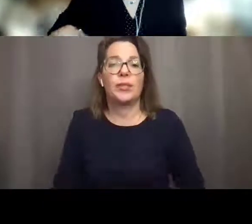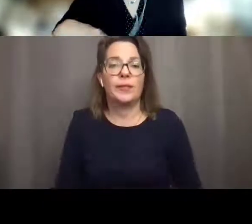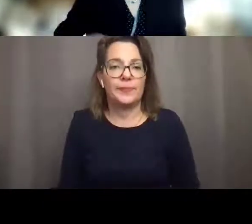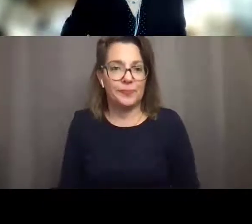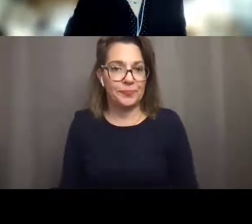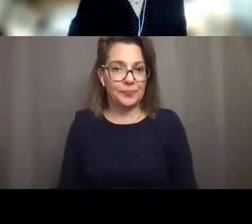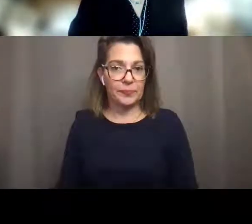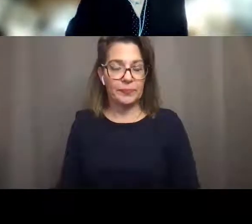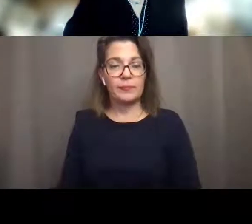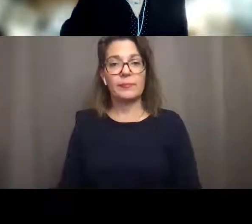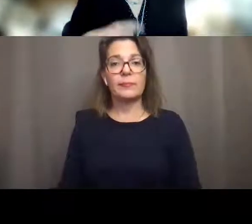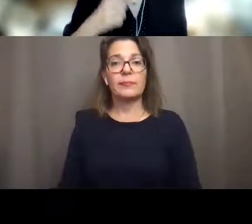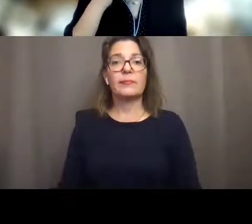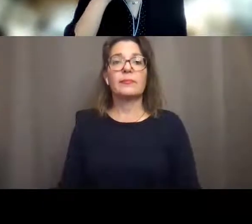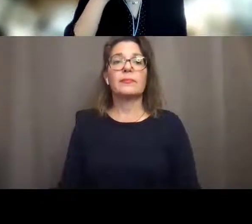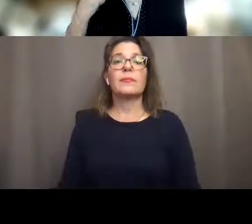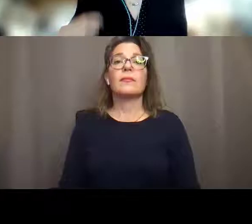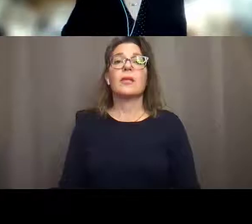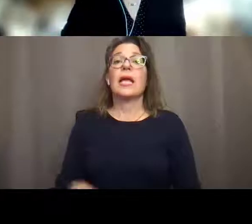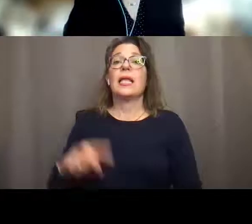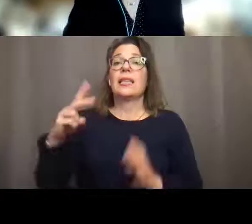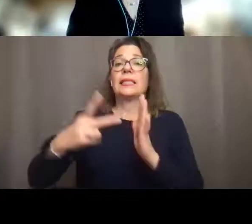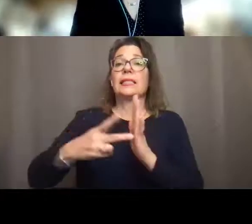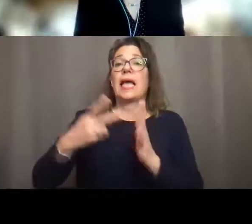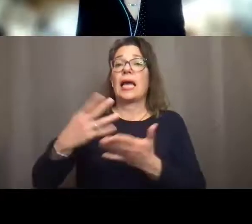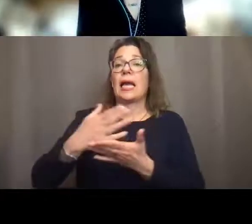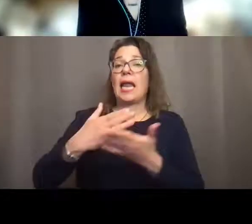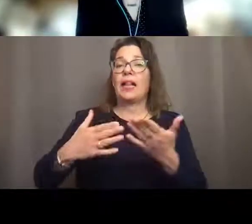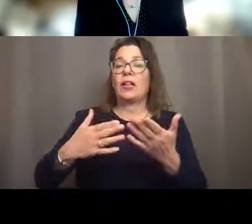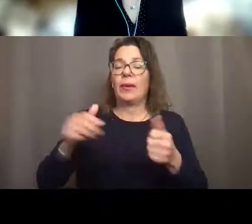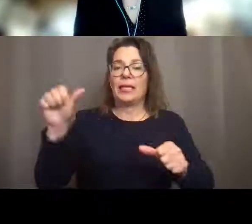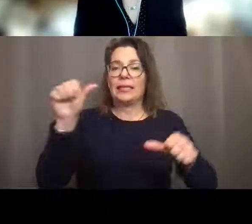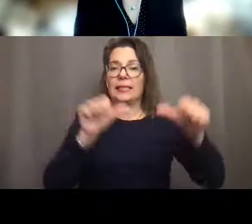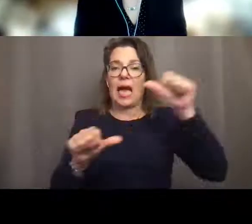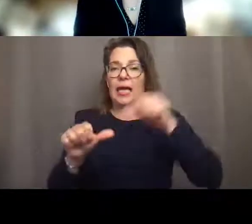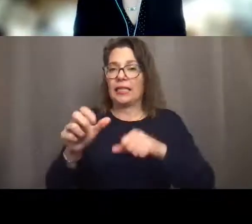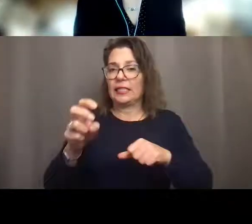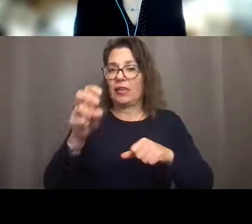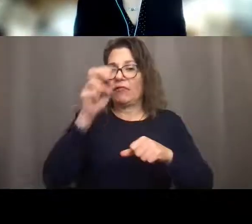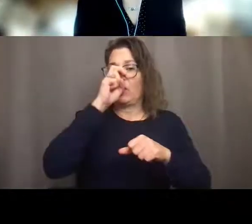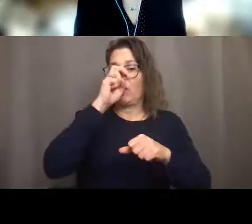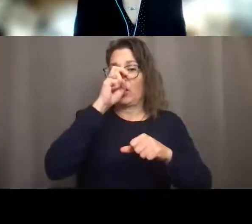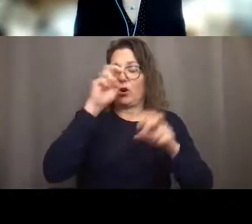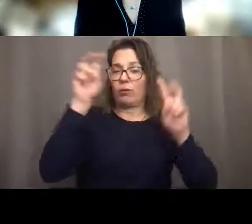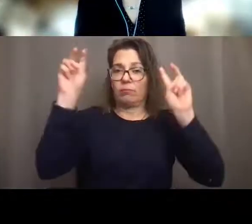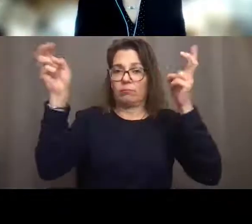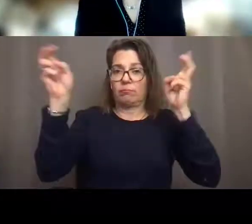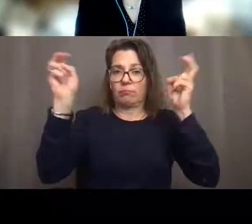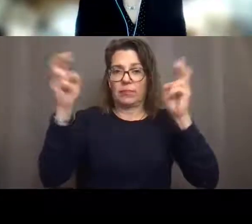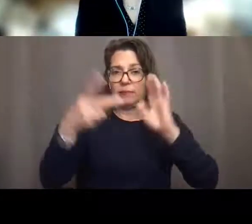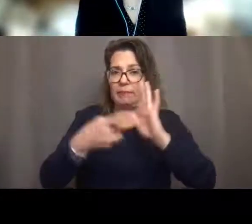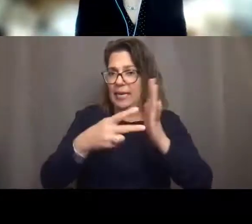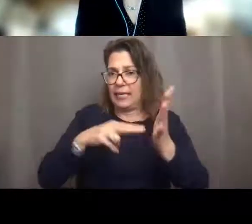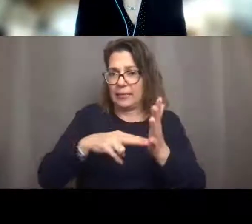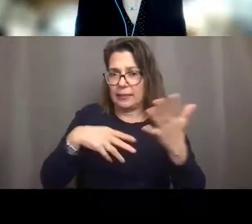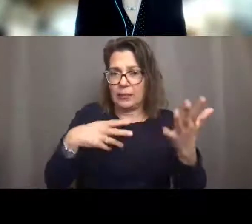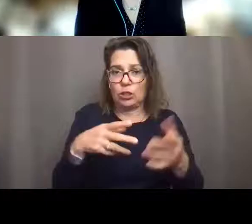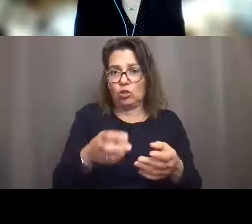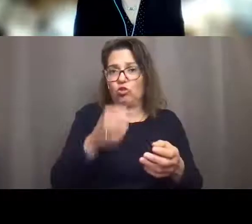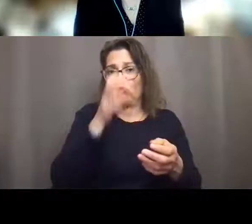Okay, so the second element is scientific rigor. So we defined scientific rigor as the strict application of the scientific method